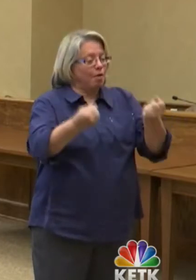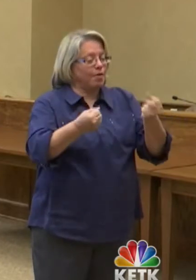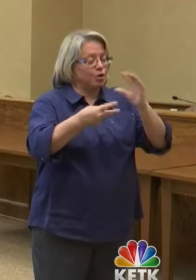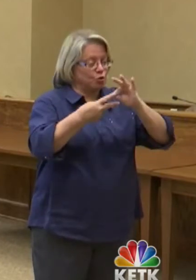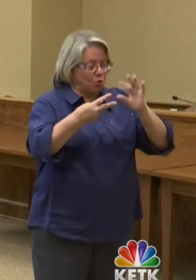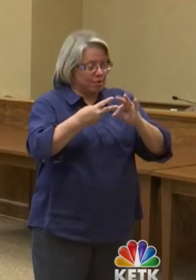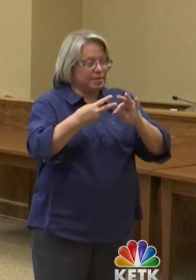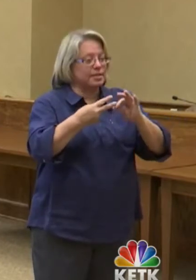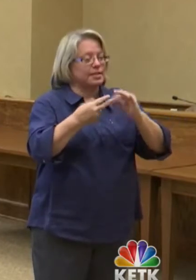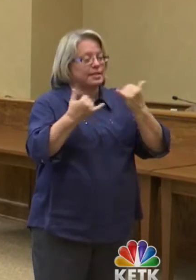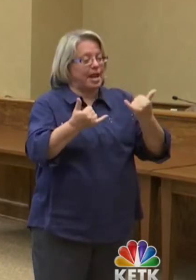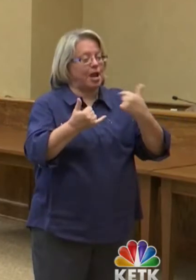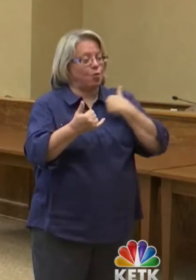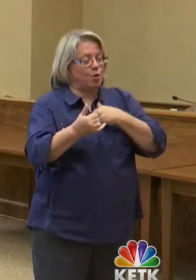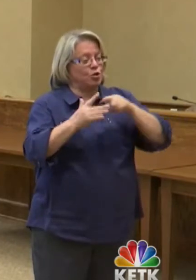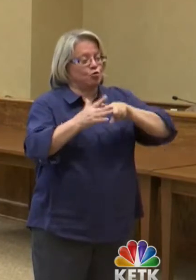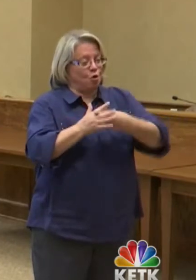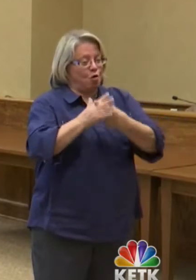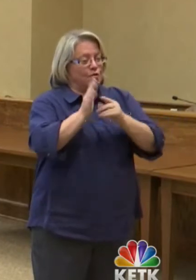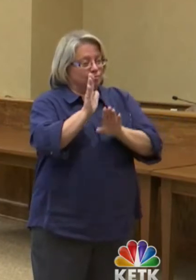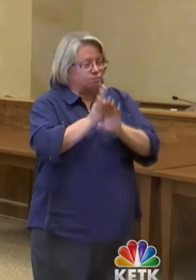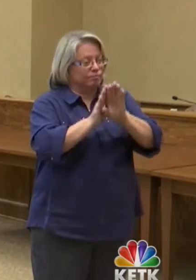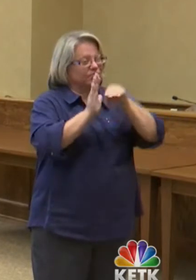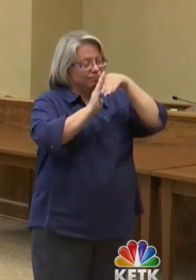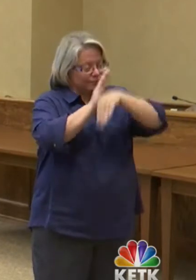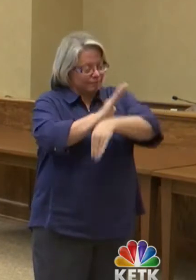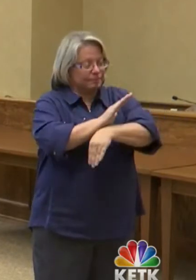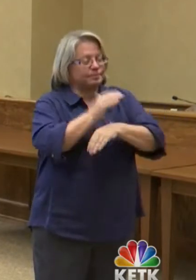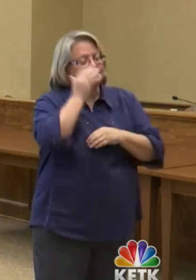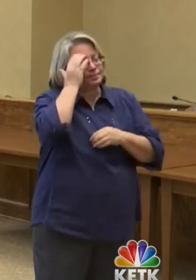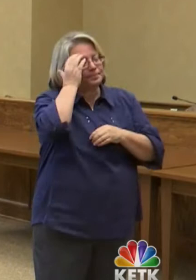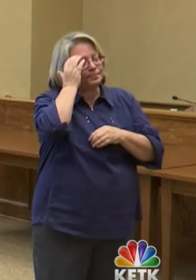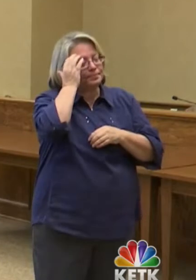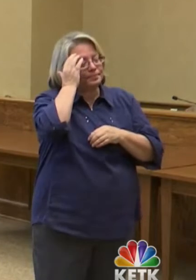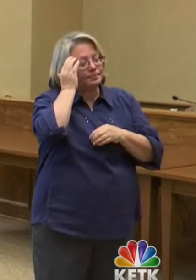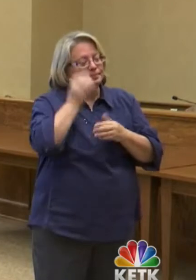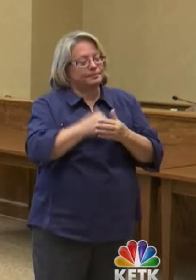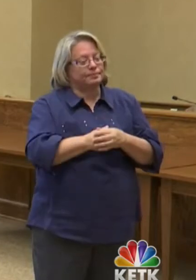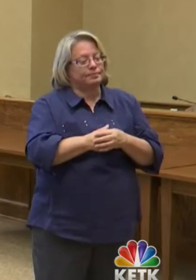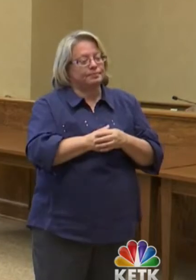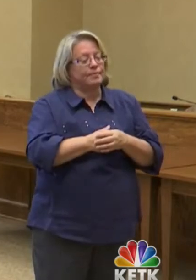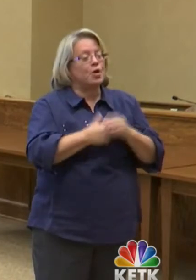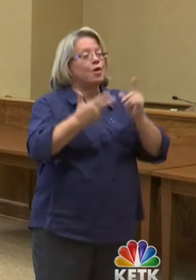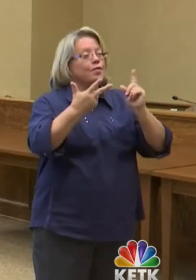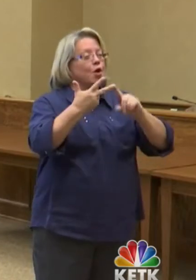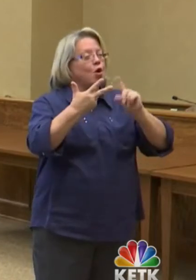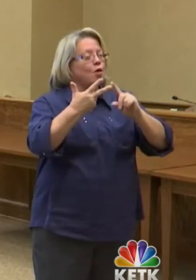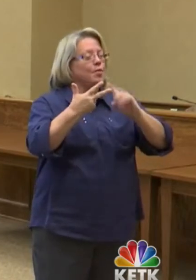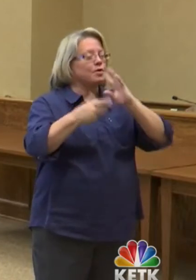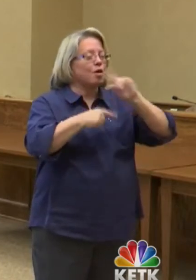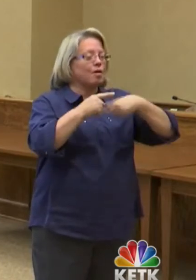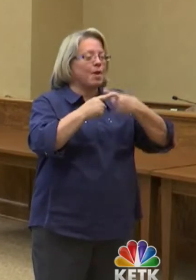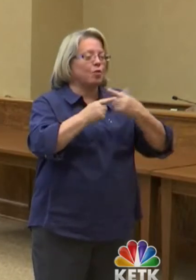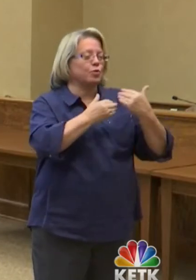I AM CERTAIN THIS COMMUNITY WILL DO SERIOUSNESS. SO CONTINUE HEALTHY CHOICES AS